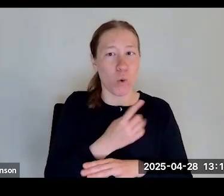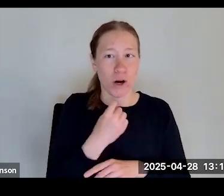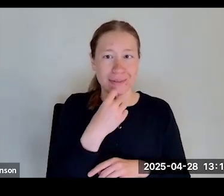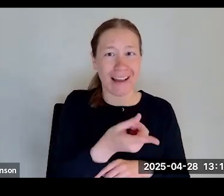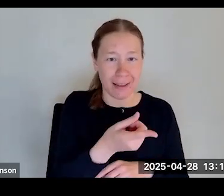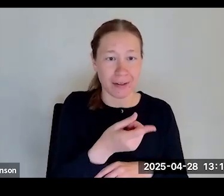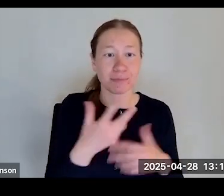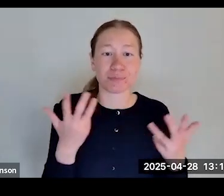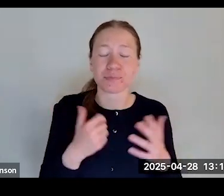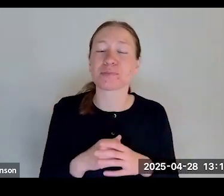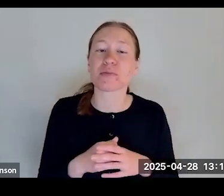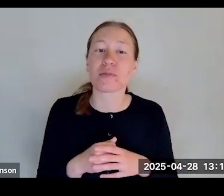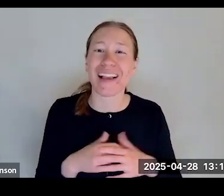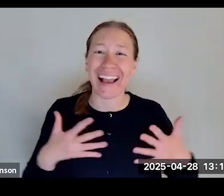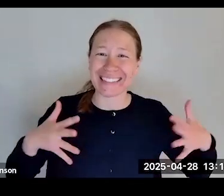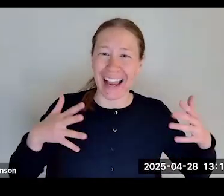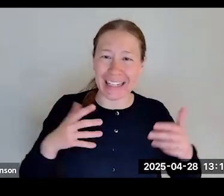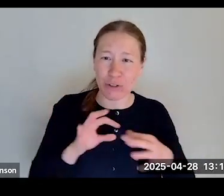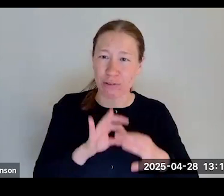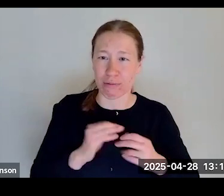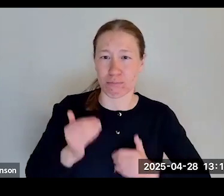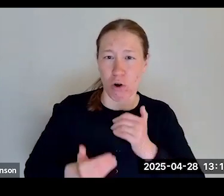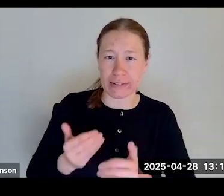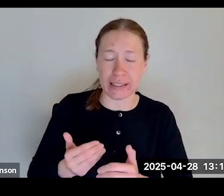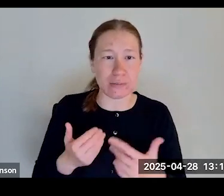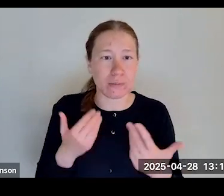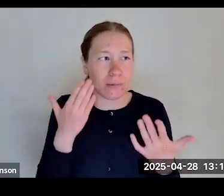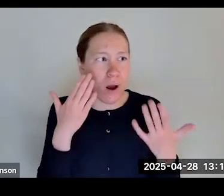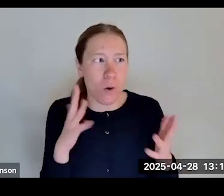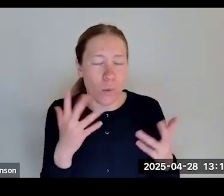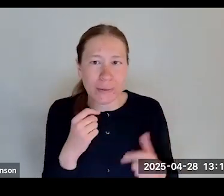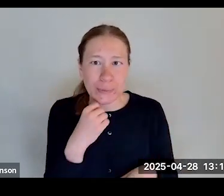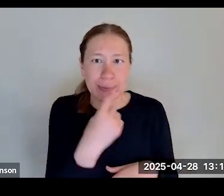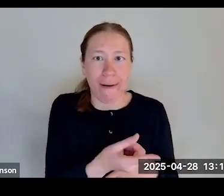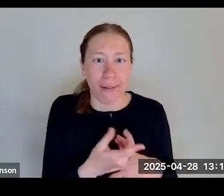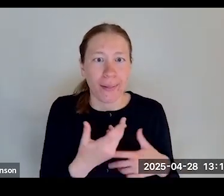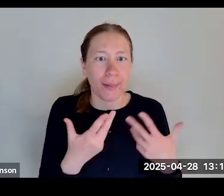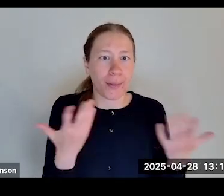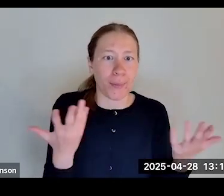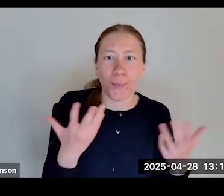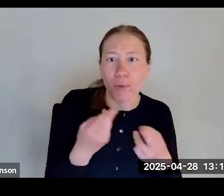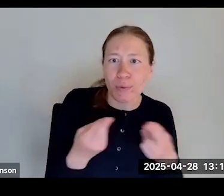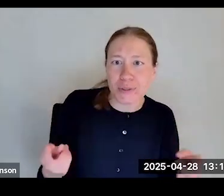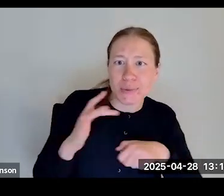They're anxiety about the process, so not knowing what to say or what could help, what resources are available.